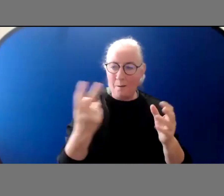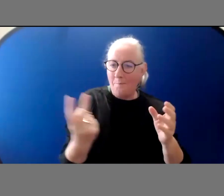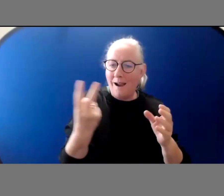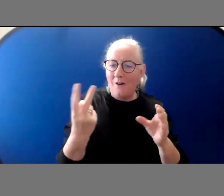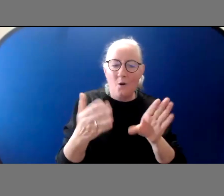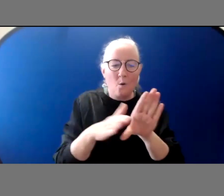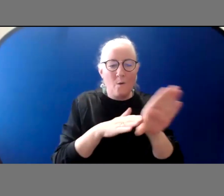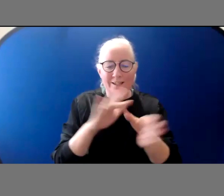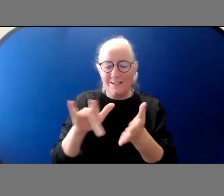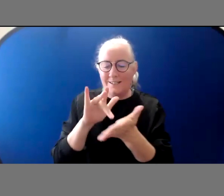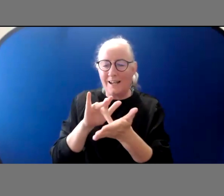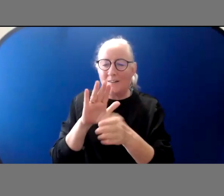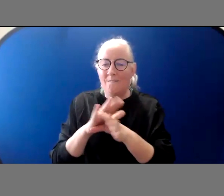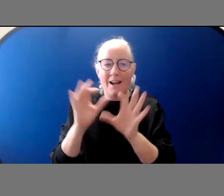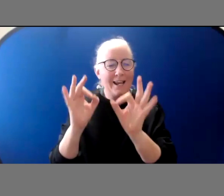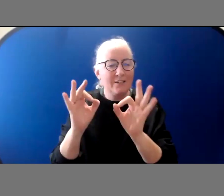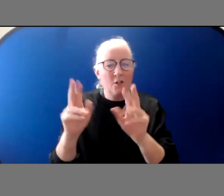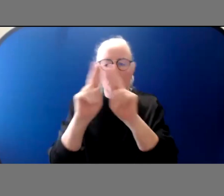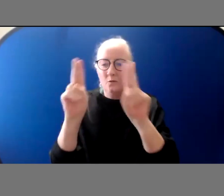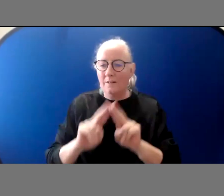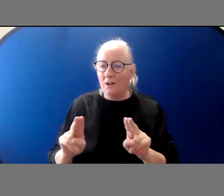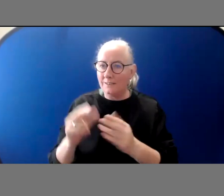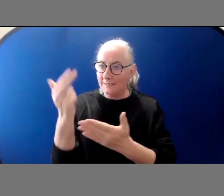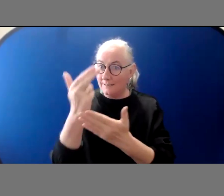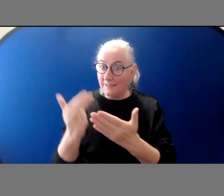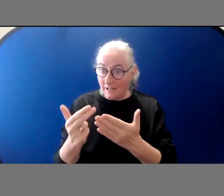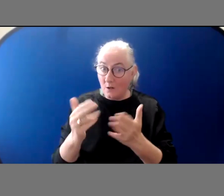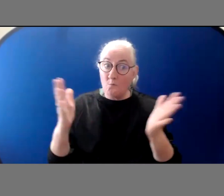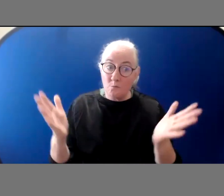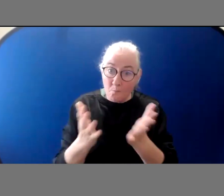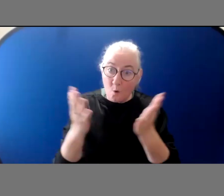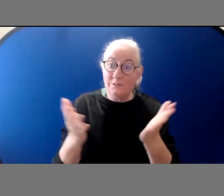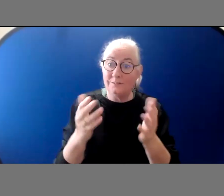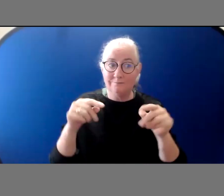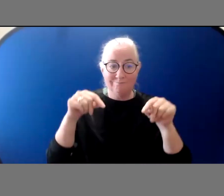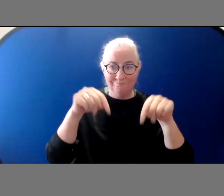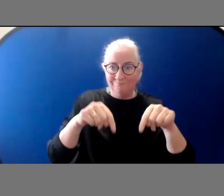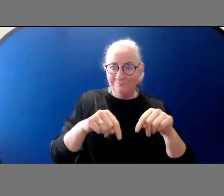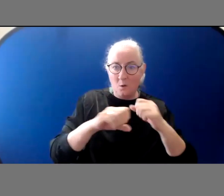center for excellence in Universal Design to promote today's webinar this is the last in